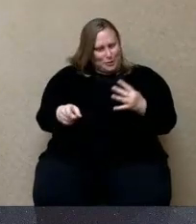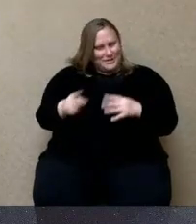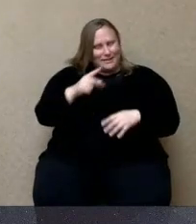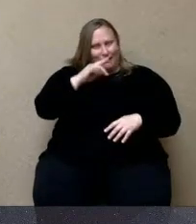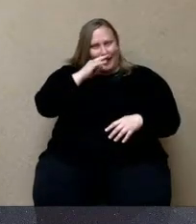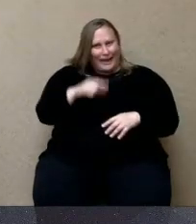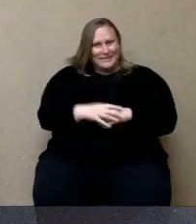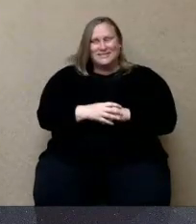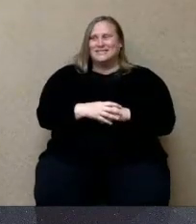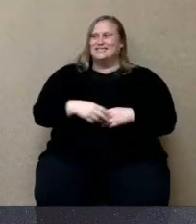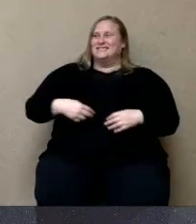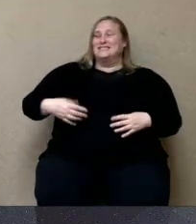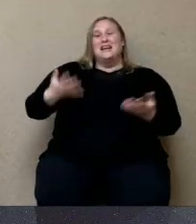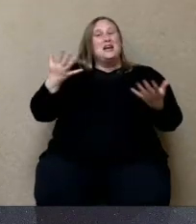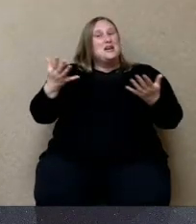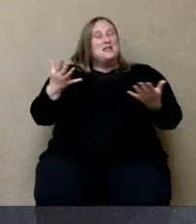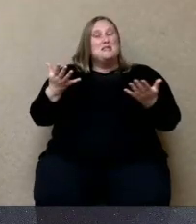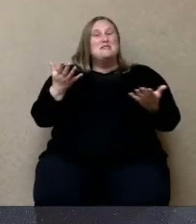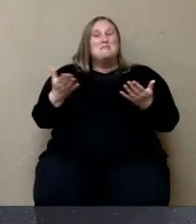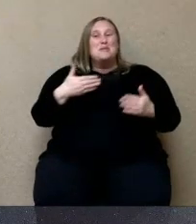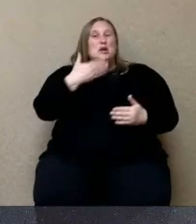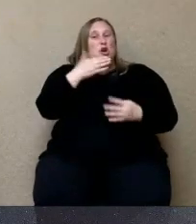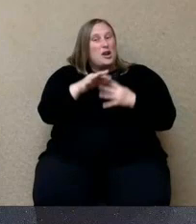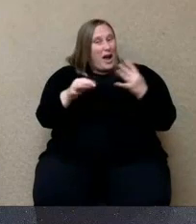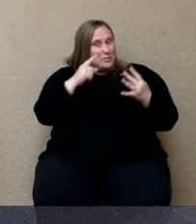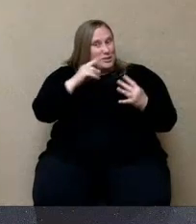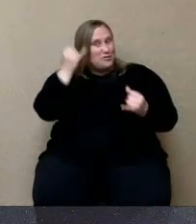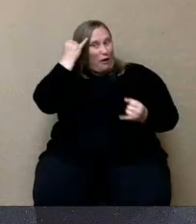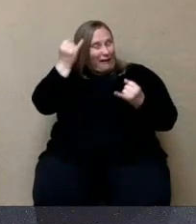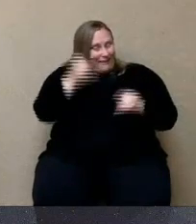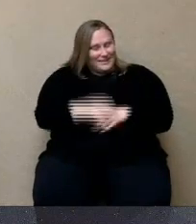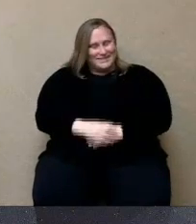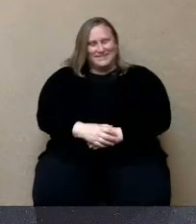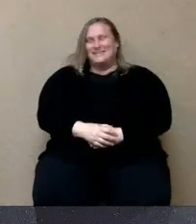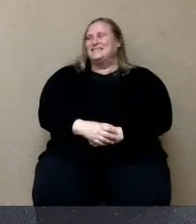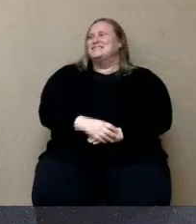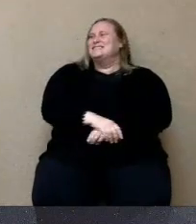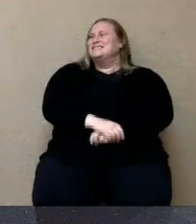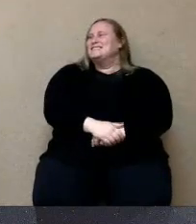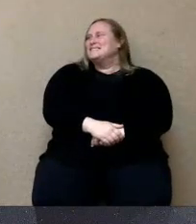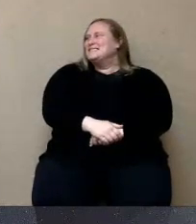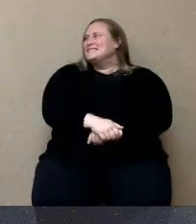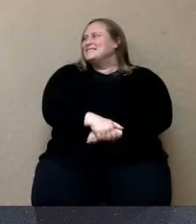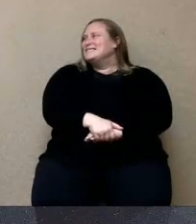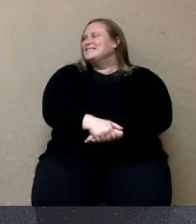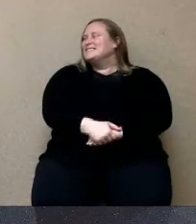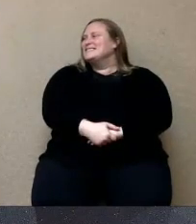market some of those options little kids have for ideas.